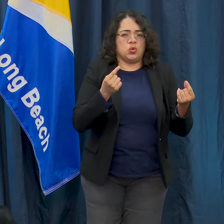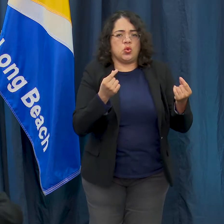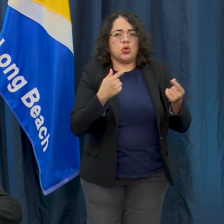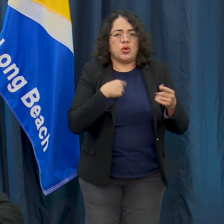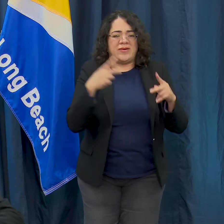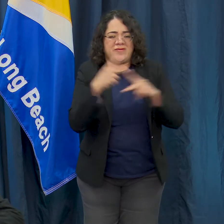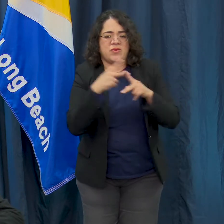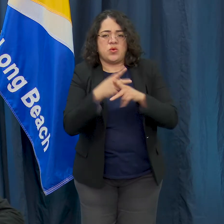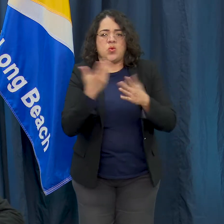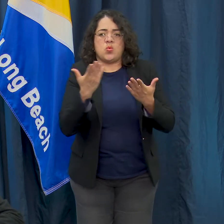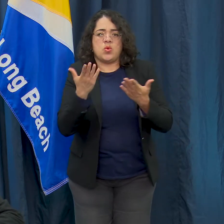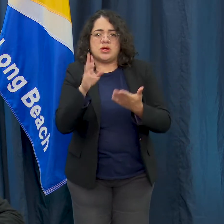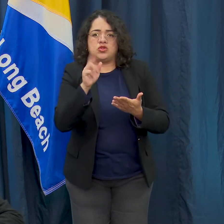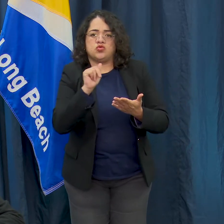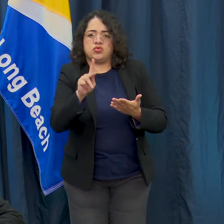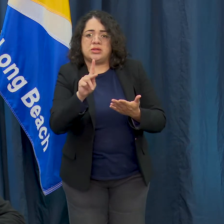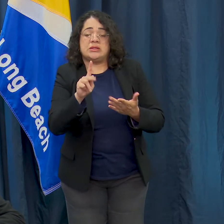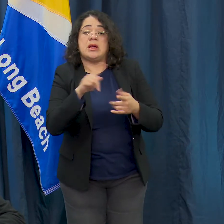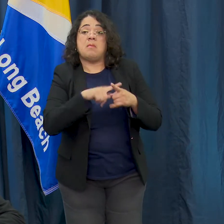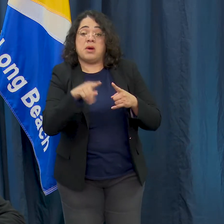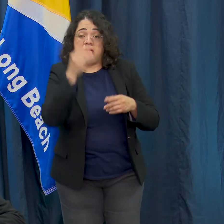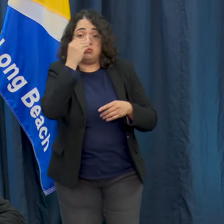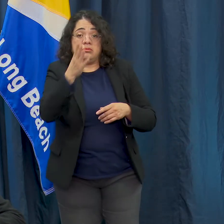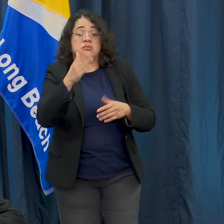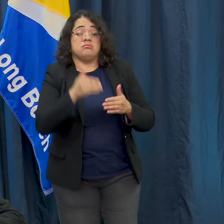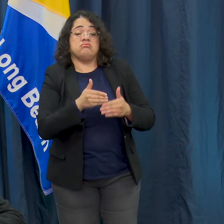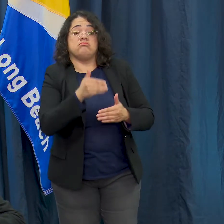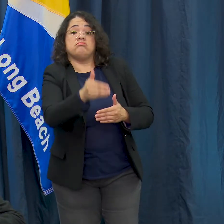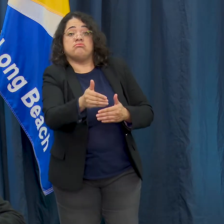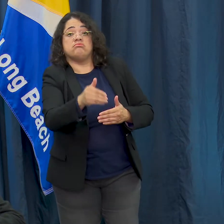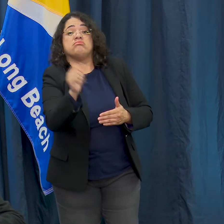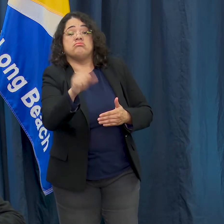but knowing that is on its way and we are seeing to be very frank, we're